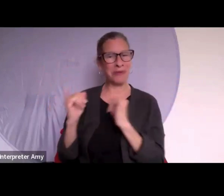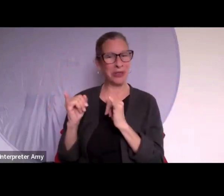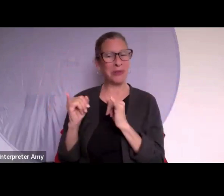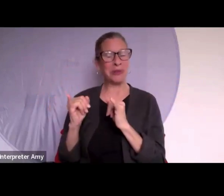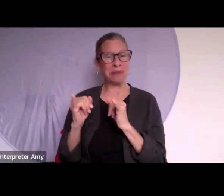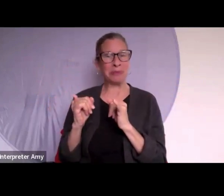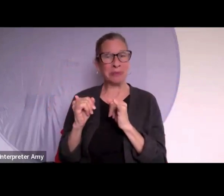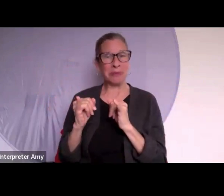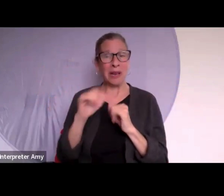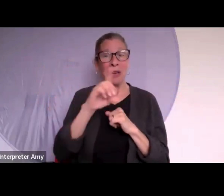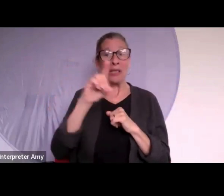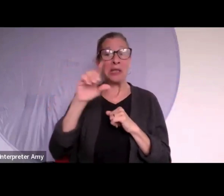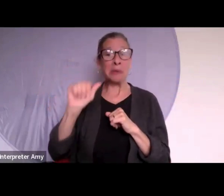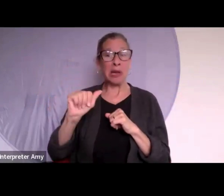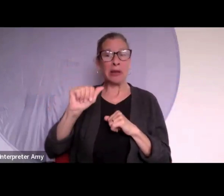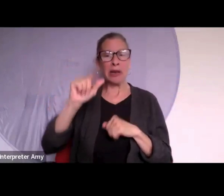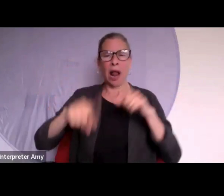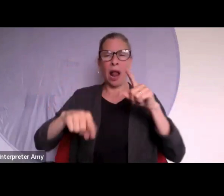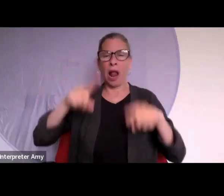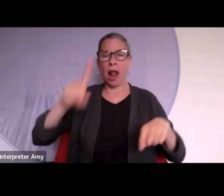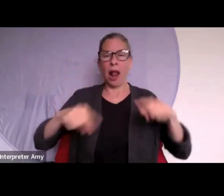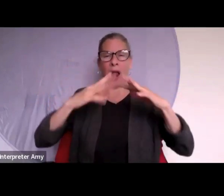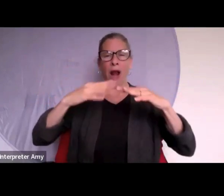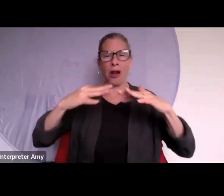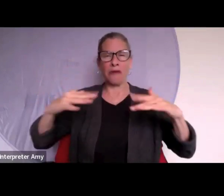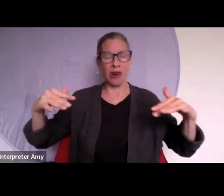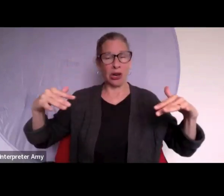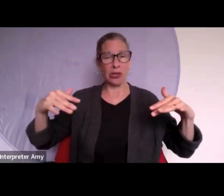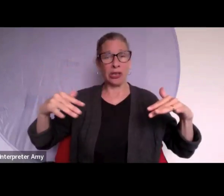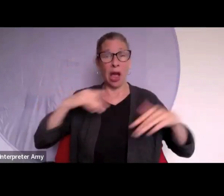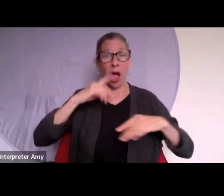But disabilities are so diverse, that it's not about if as much